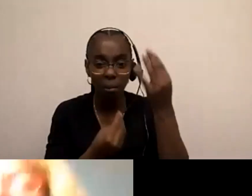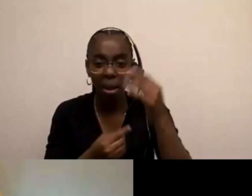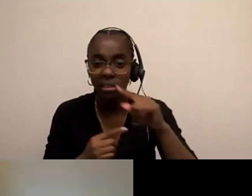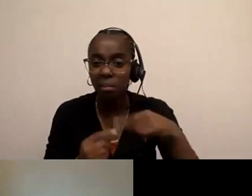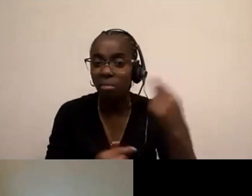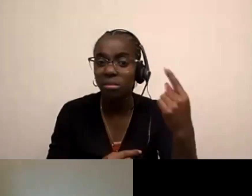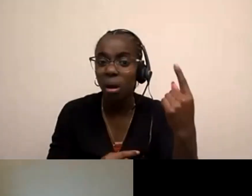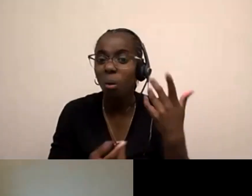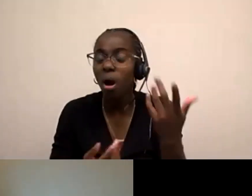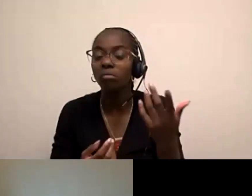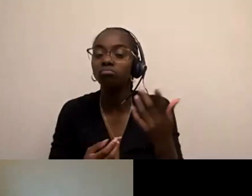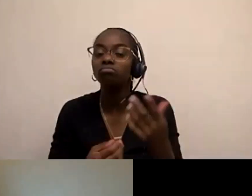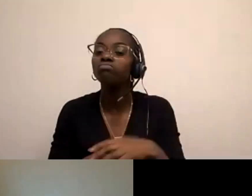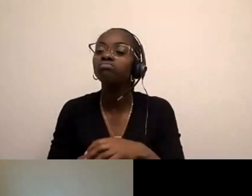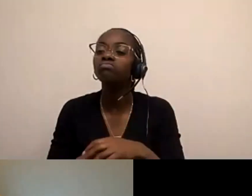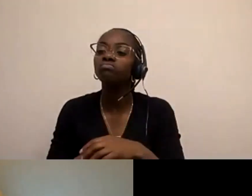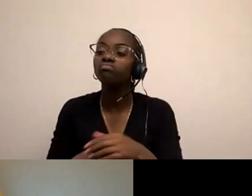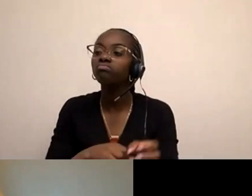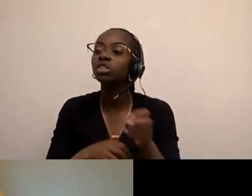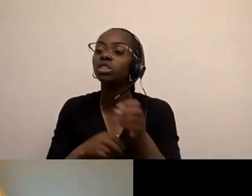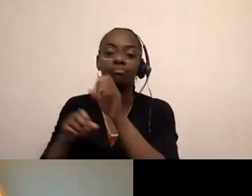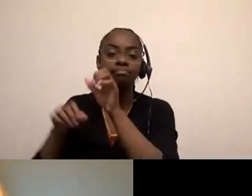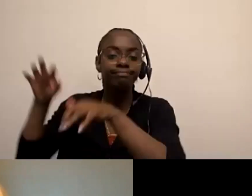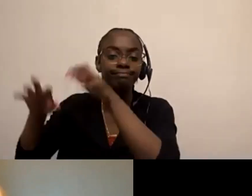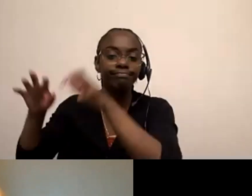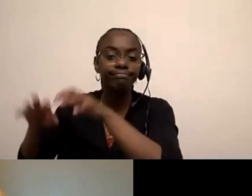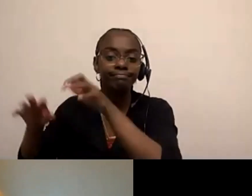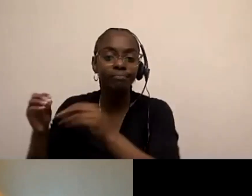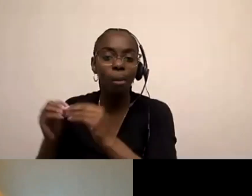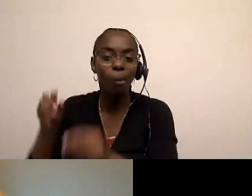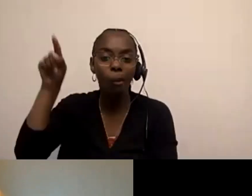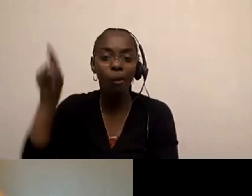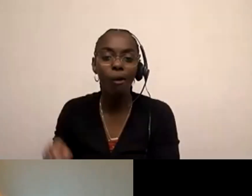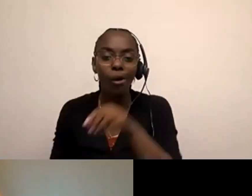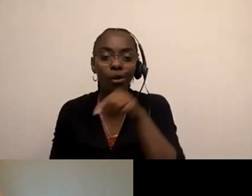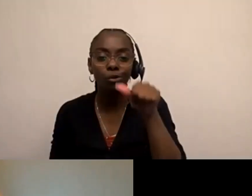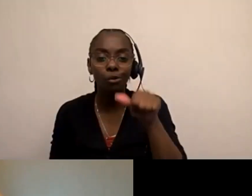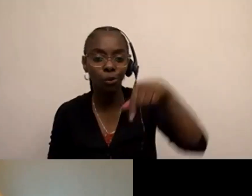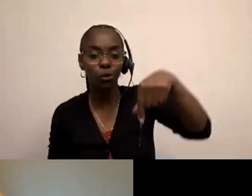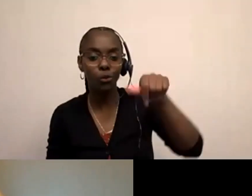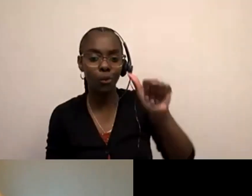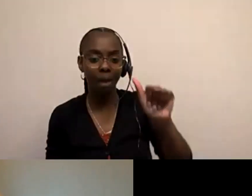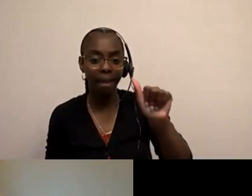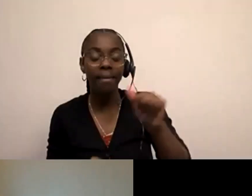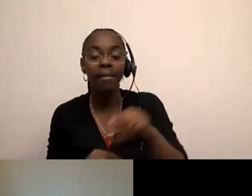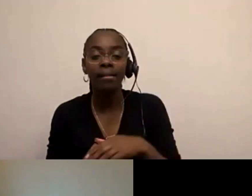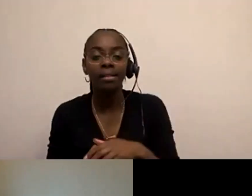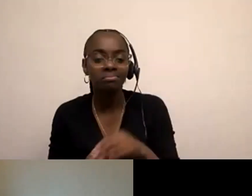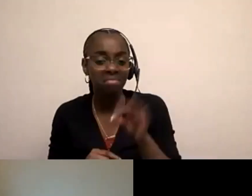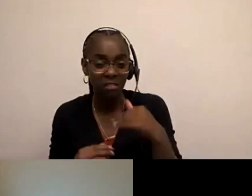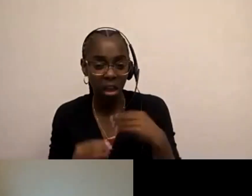DROP THAT IN THE Q AND A IF YOU HAVE A QUESTION ABOUT SOCIAL EMOTIONAL ISSUES OR TECHNOLOGY